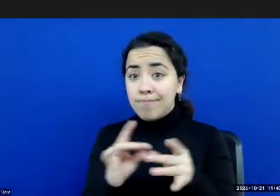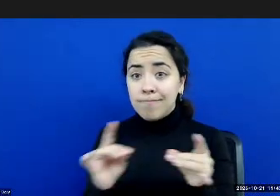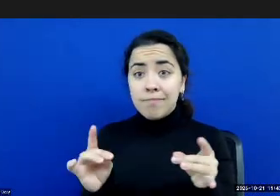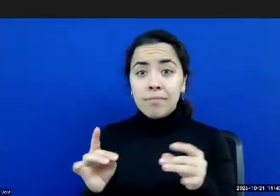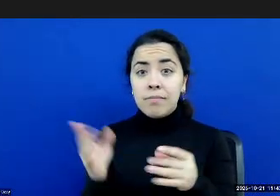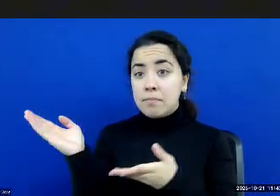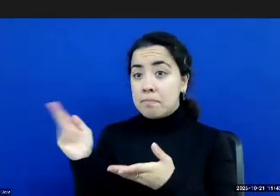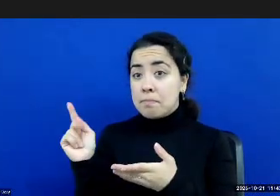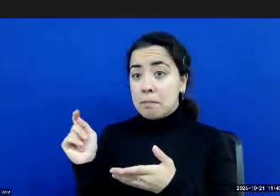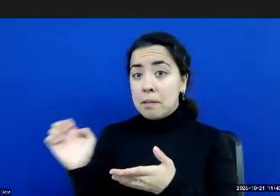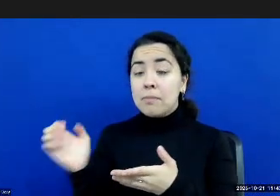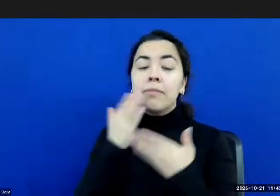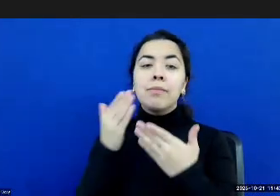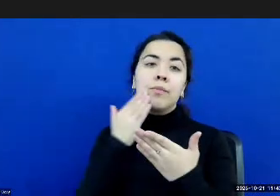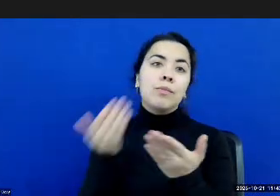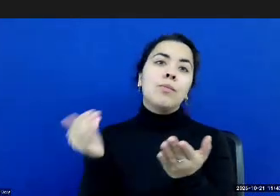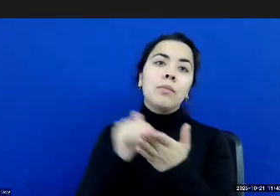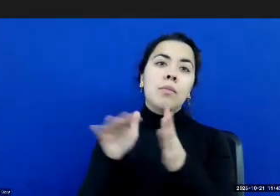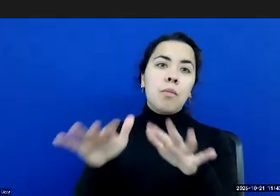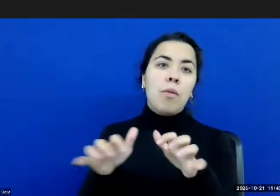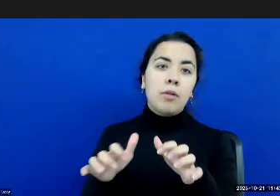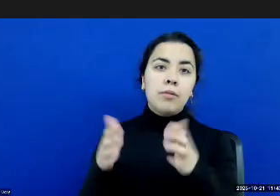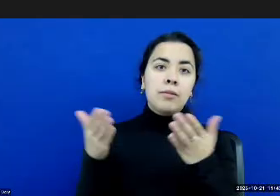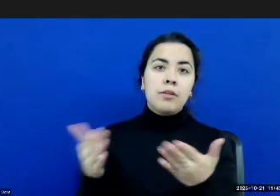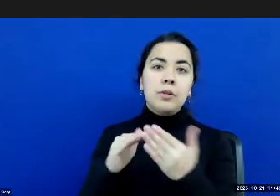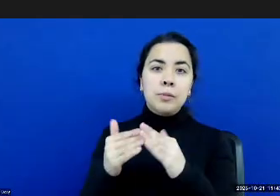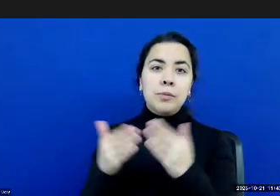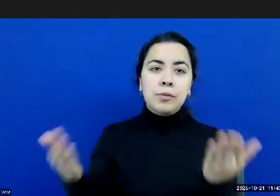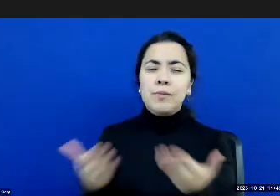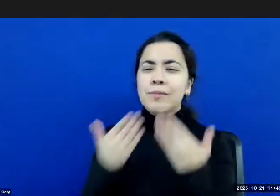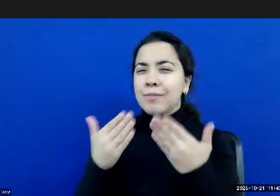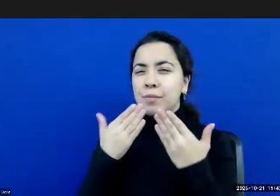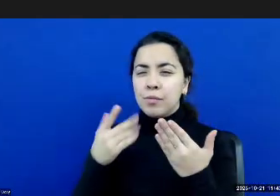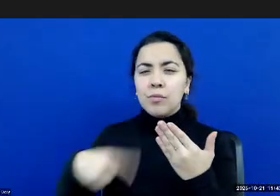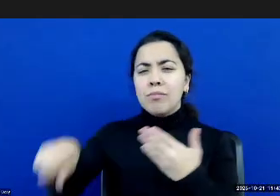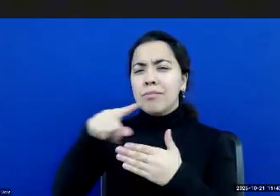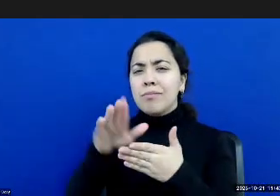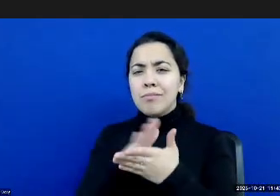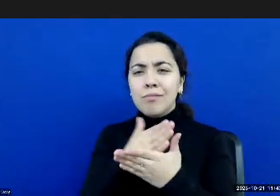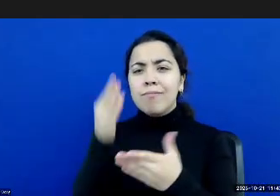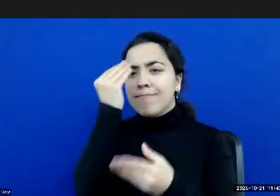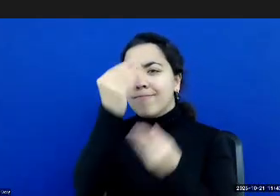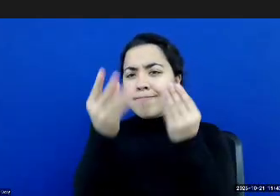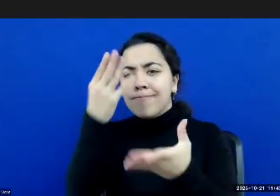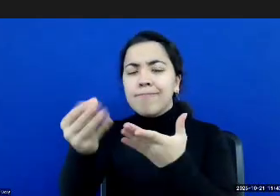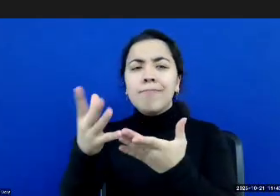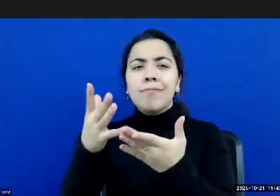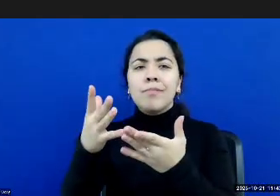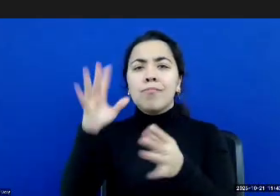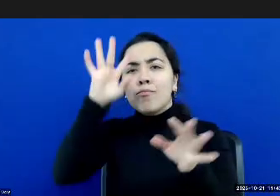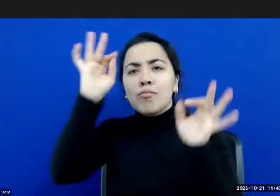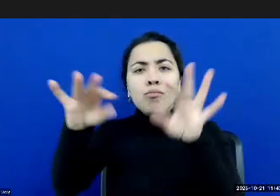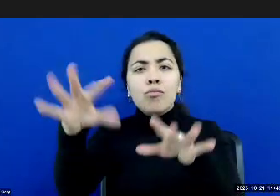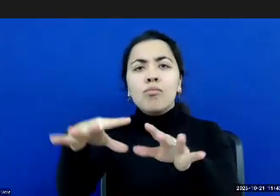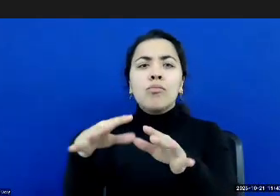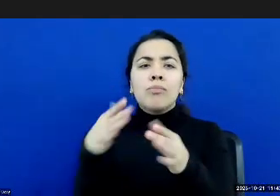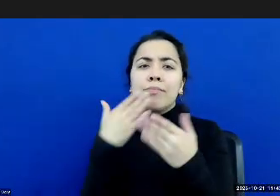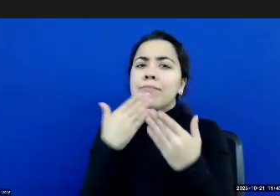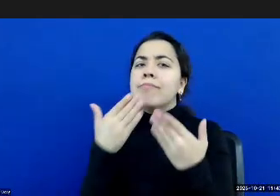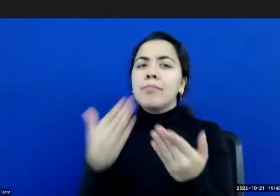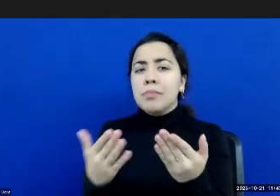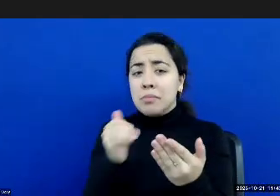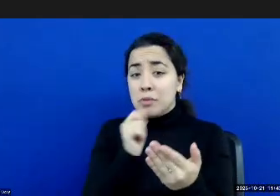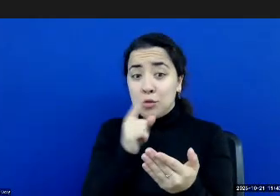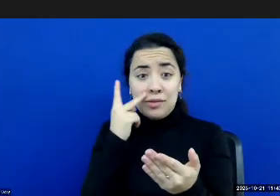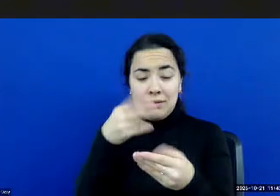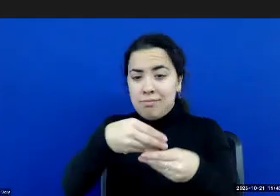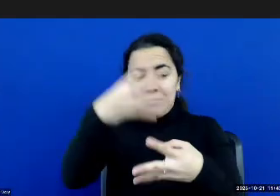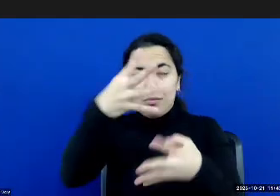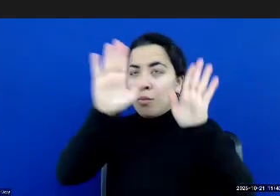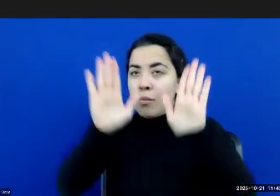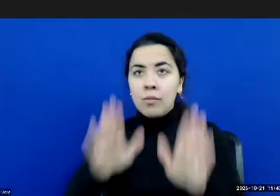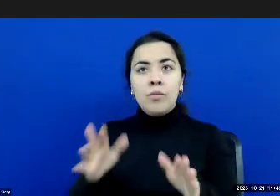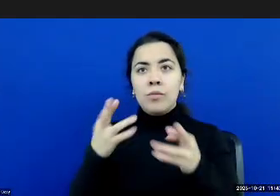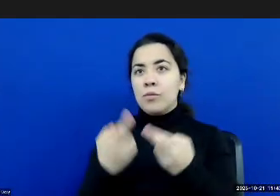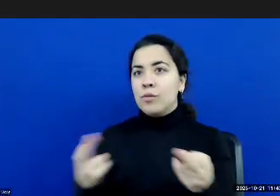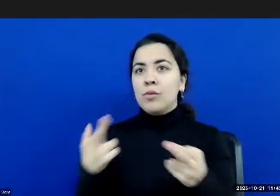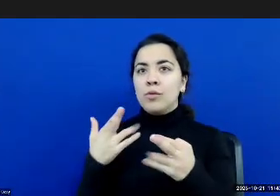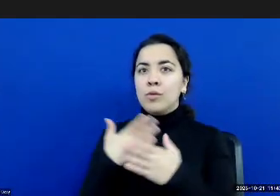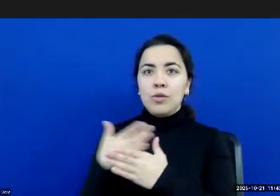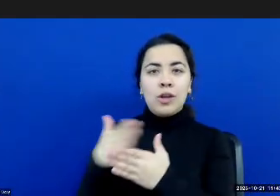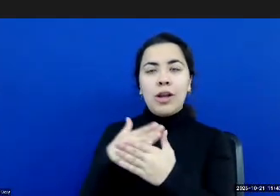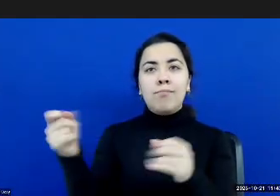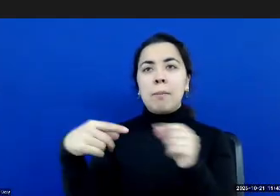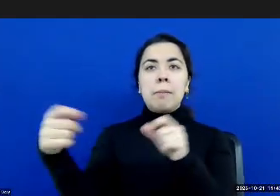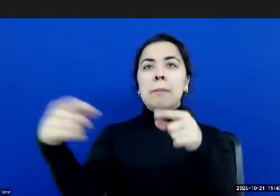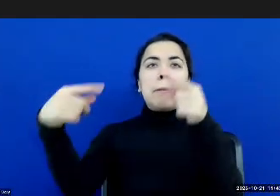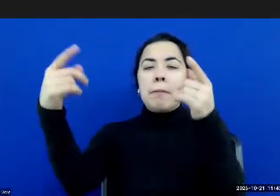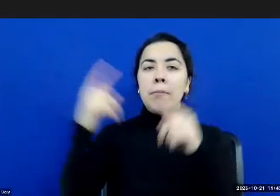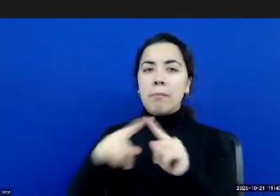Rachel Paul, IAAP: For Kate, and again, thank you for audience and this community for all the sharing that's been going on in the chat. I'm not sure if you've seen all this great resources being shared, Kate, but…